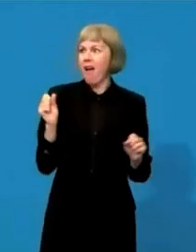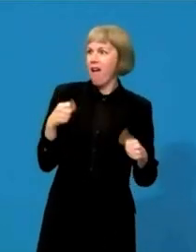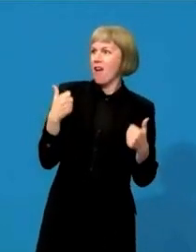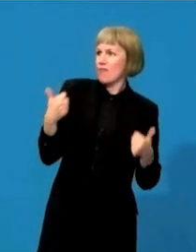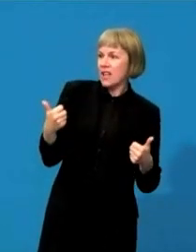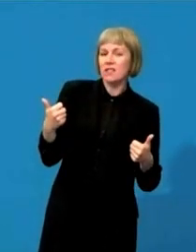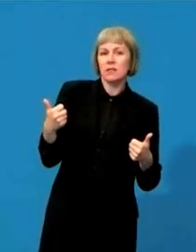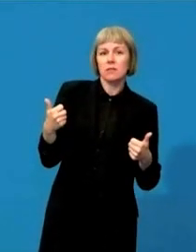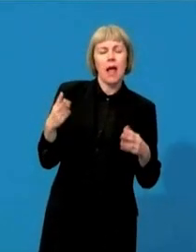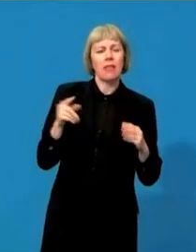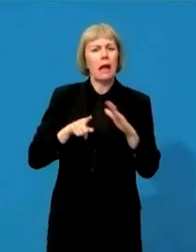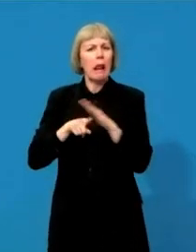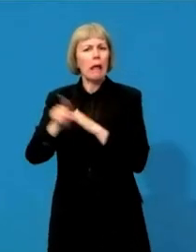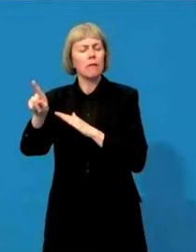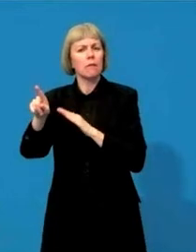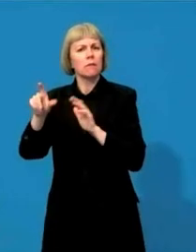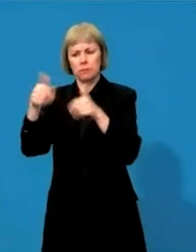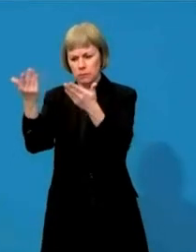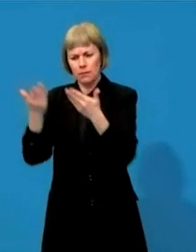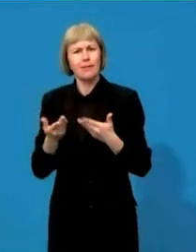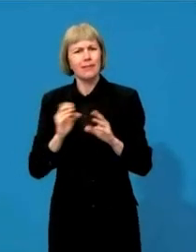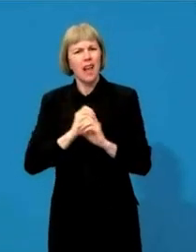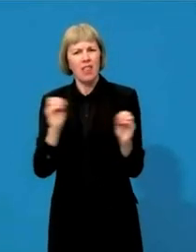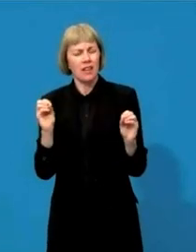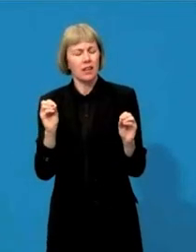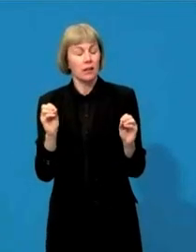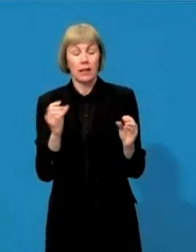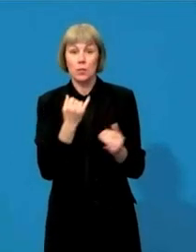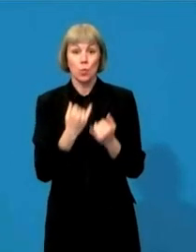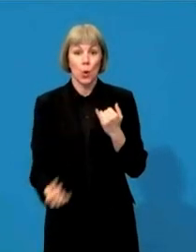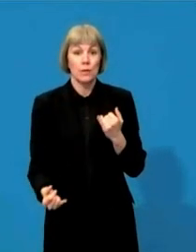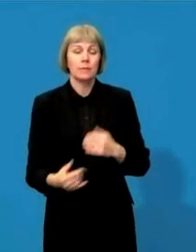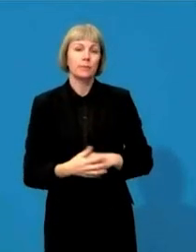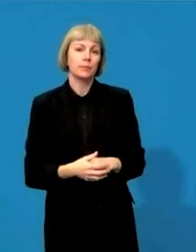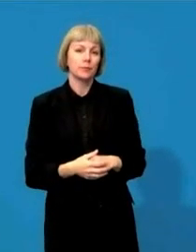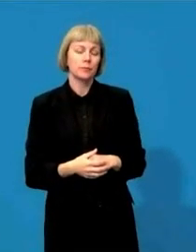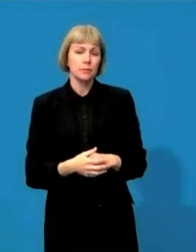So is there a sense in the community of empty promises?